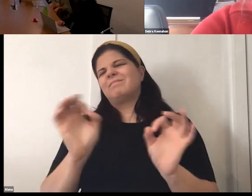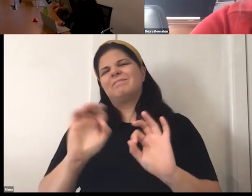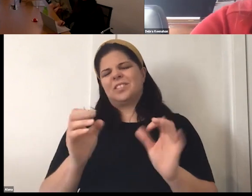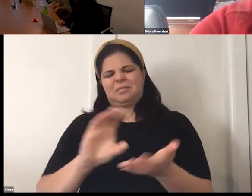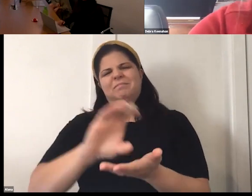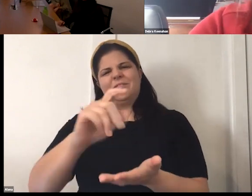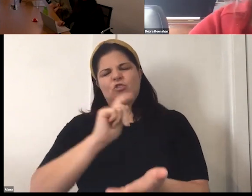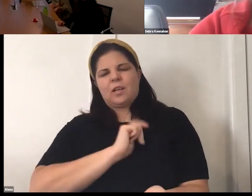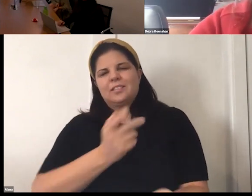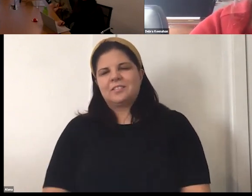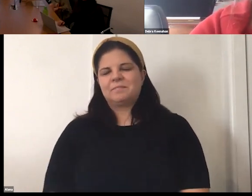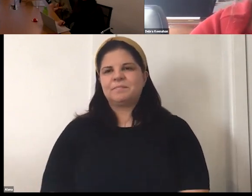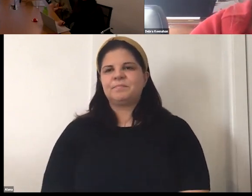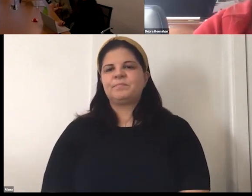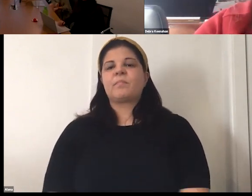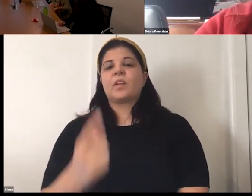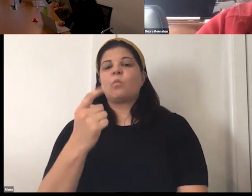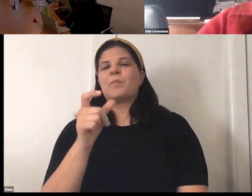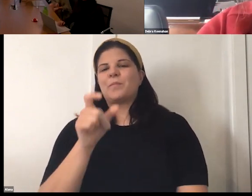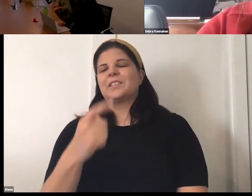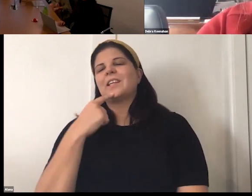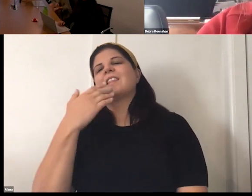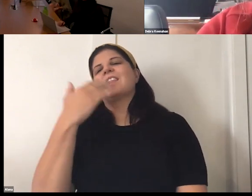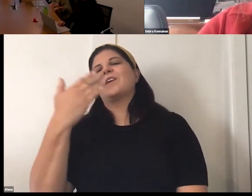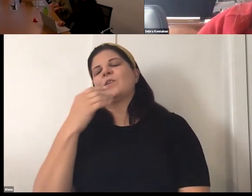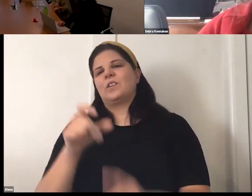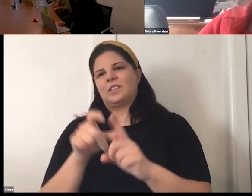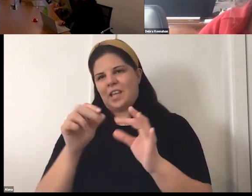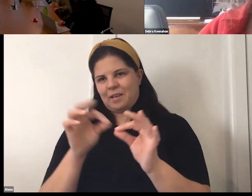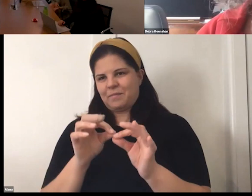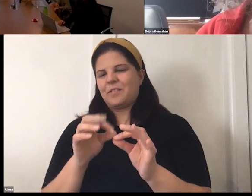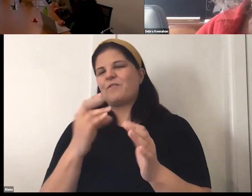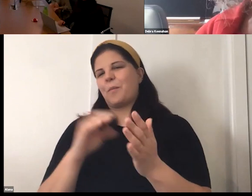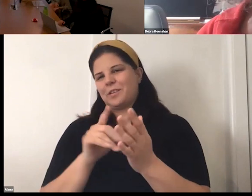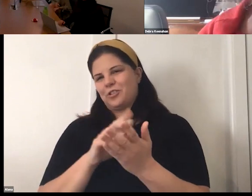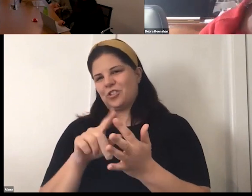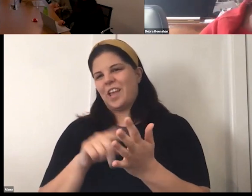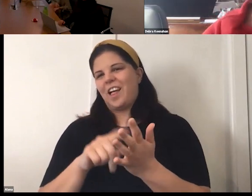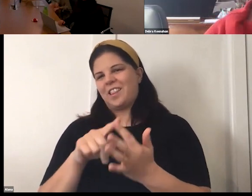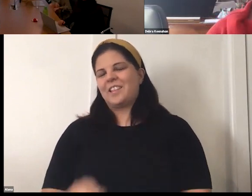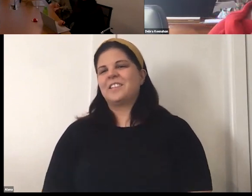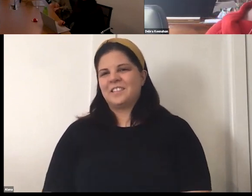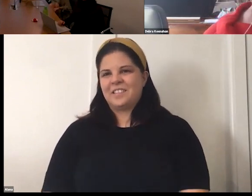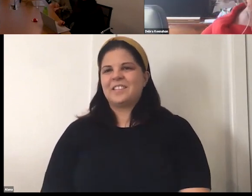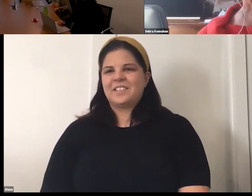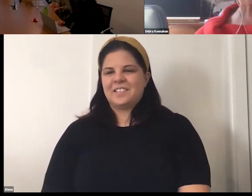And there's one more thank you for Deb, "Yes, please, Deb, thank you." From Michelle in the Q and A. >> DEBRA KEENAHAN: Thank you.